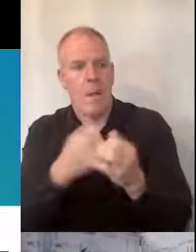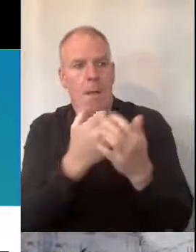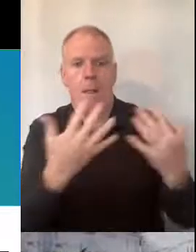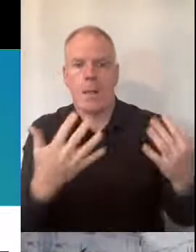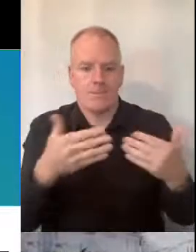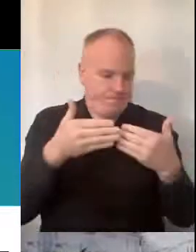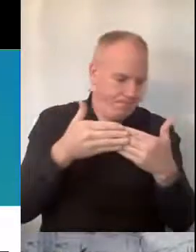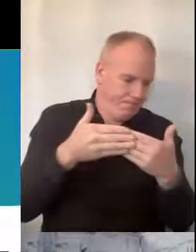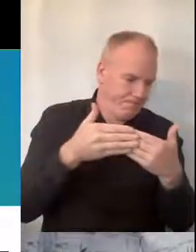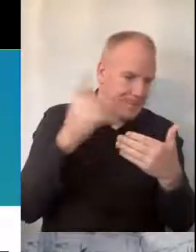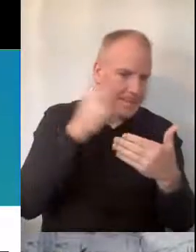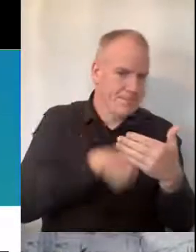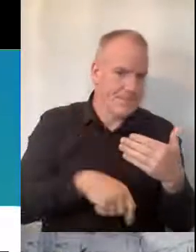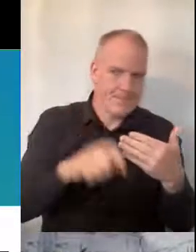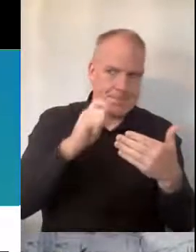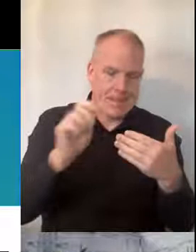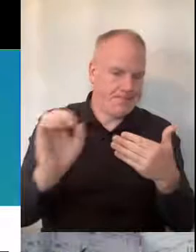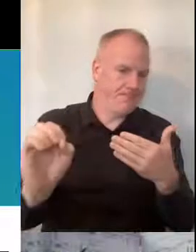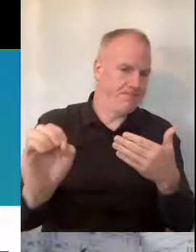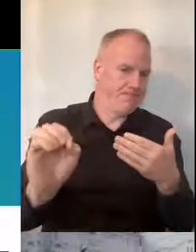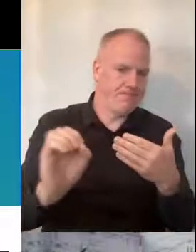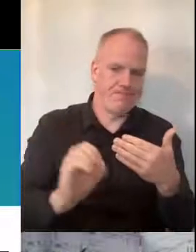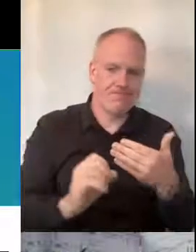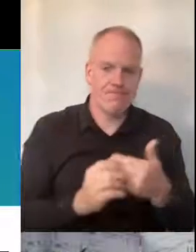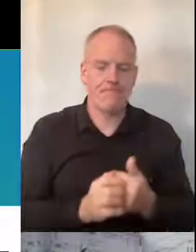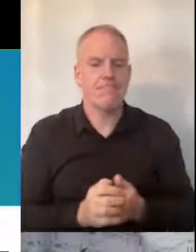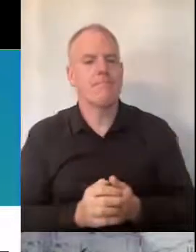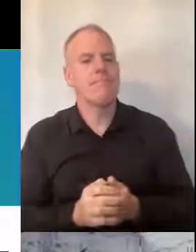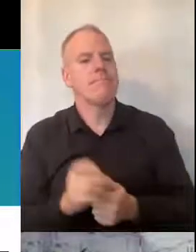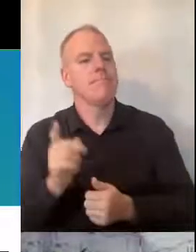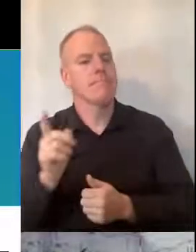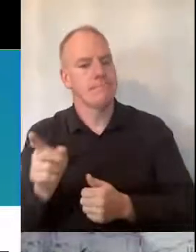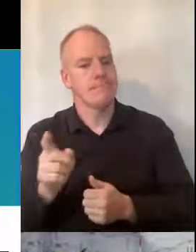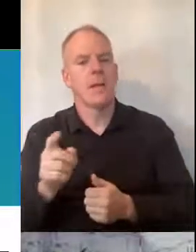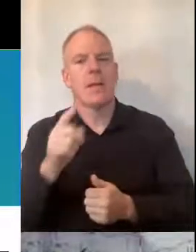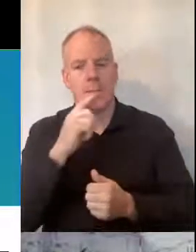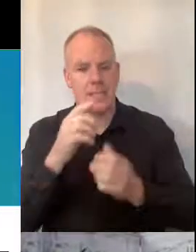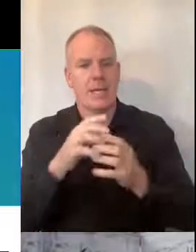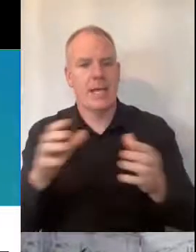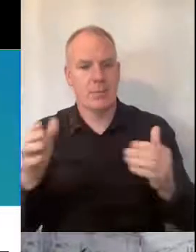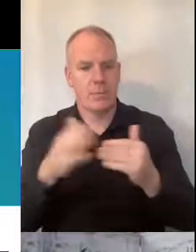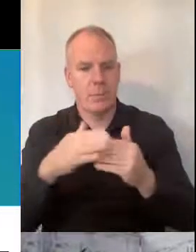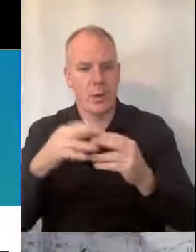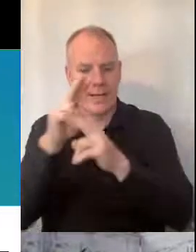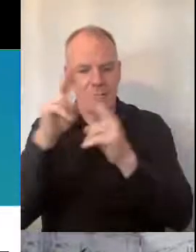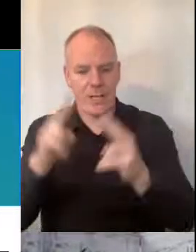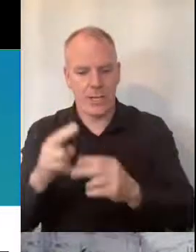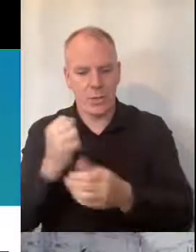don't disclose any form of disability. And of course the increased number of our international students.